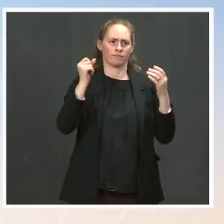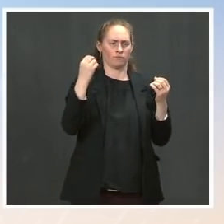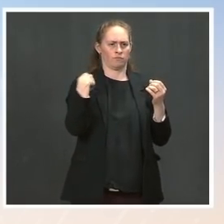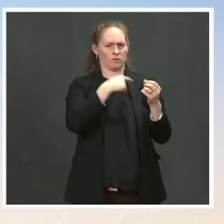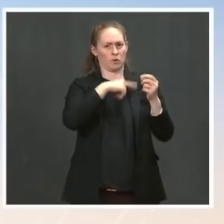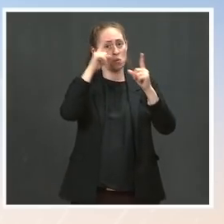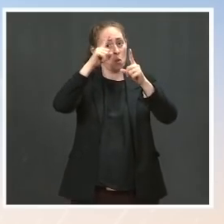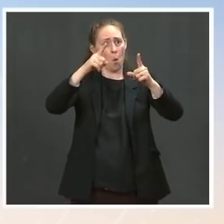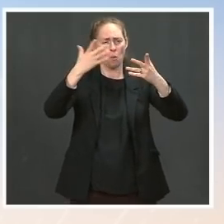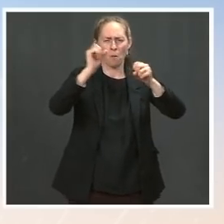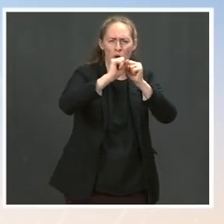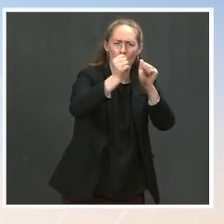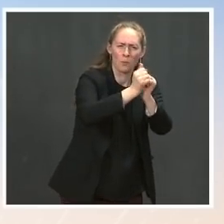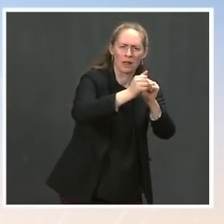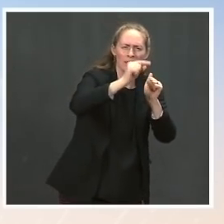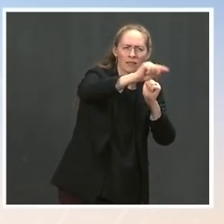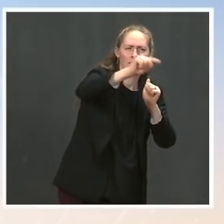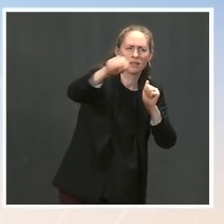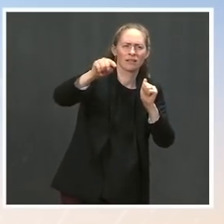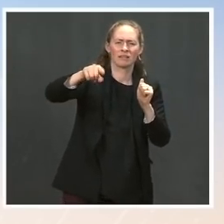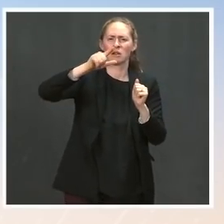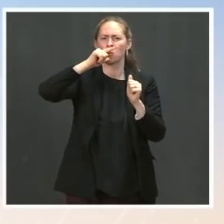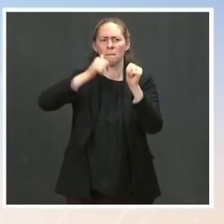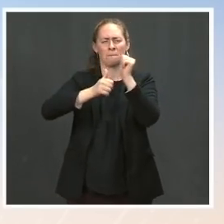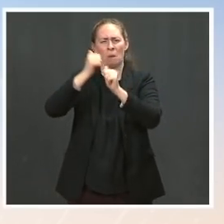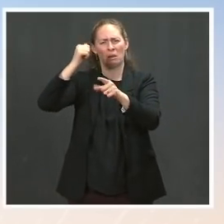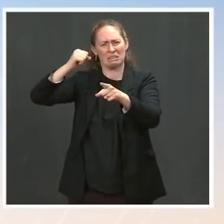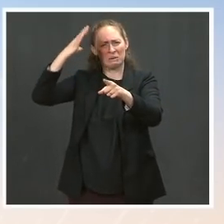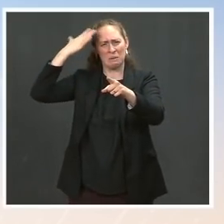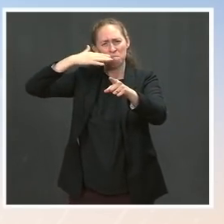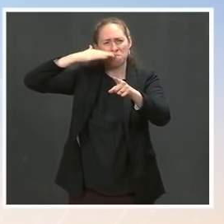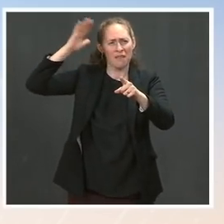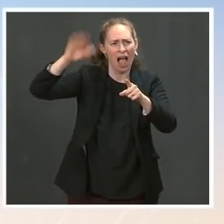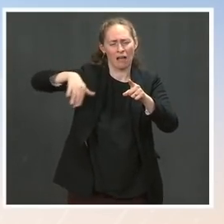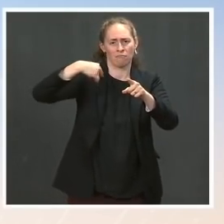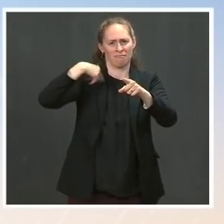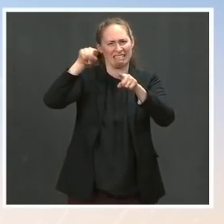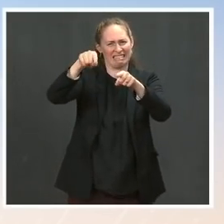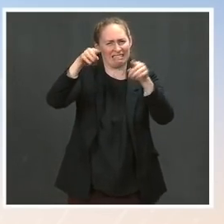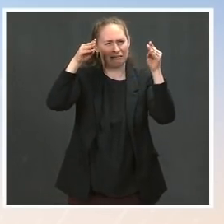that are the hardest hit. Go ahead. Go ahead. Sorry, go ahead. And then we'll go to you. Go ahead.